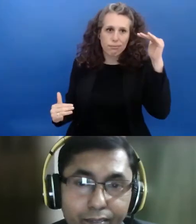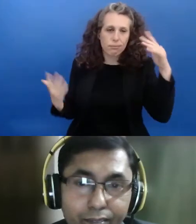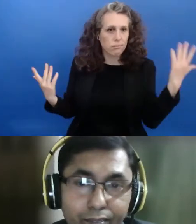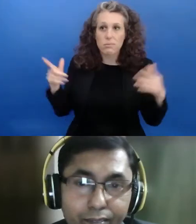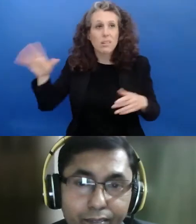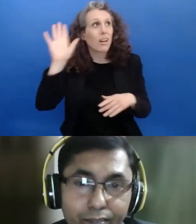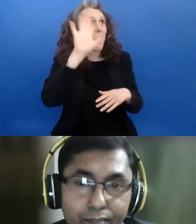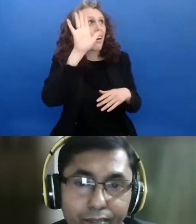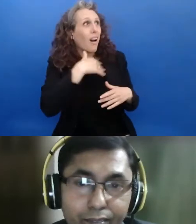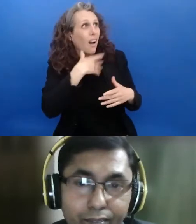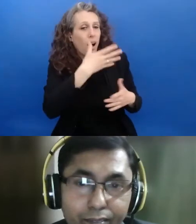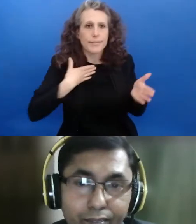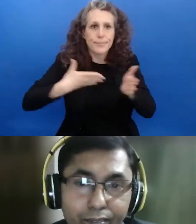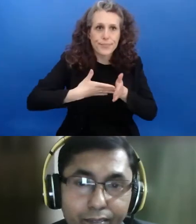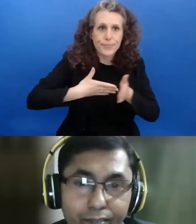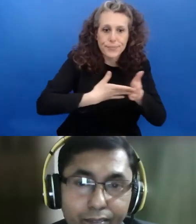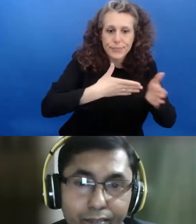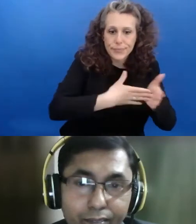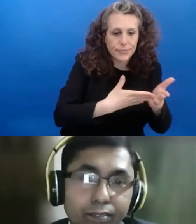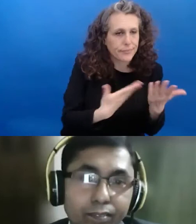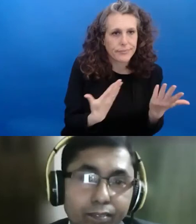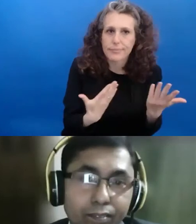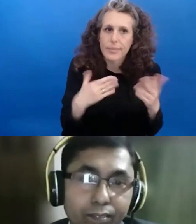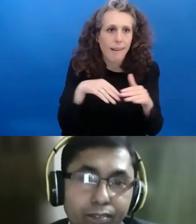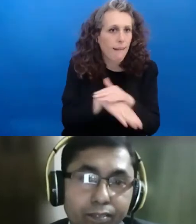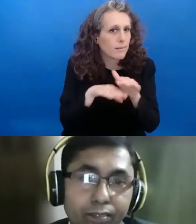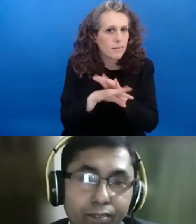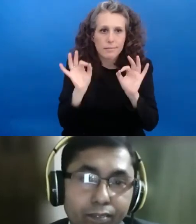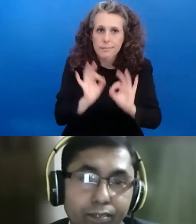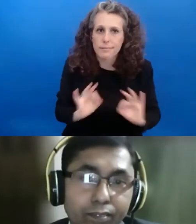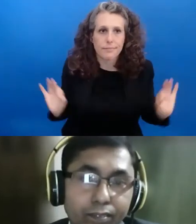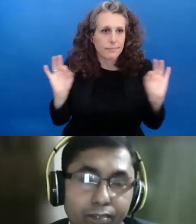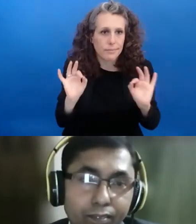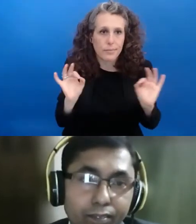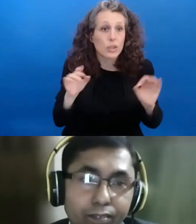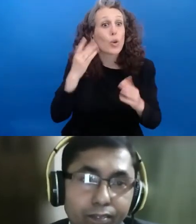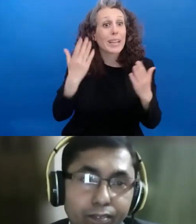inclusion which causes persons with disabilities to be overpresented in prisons and also because of